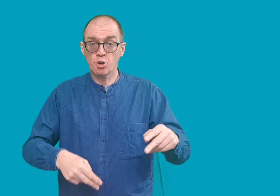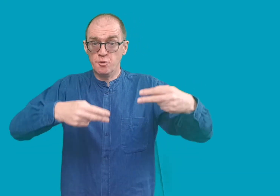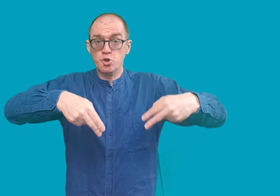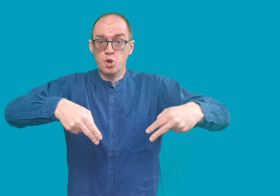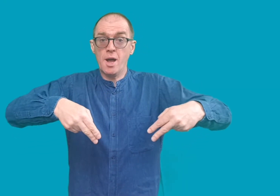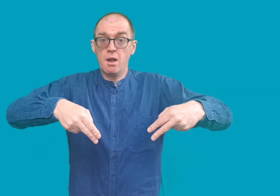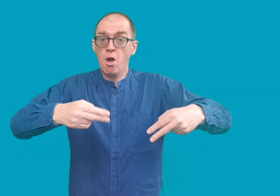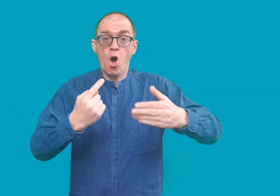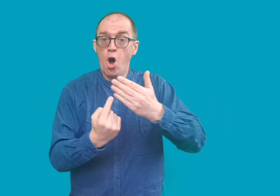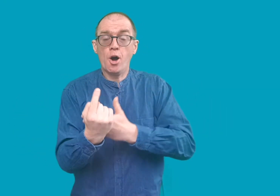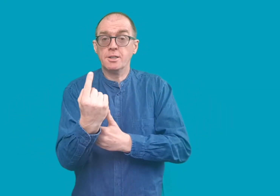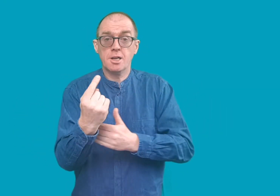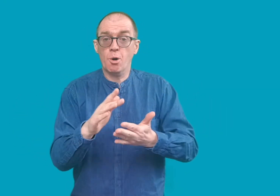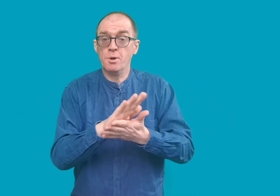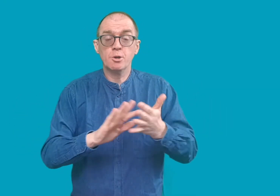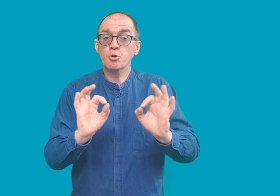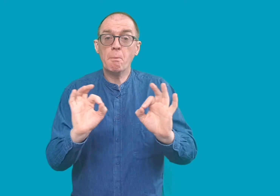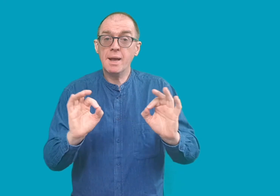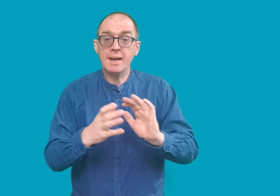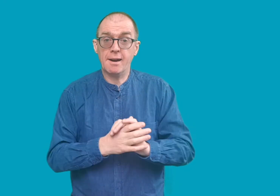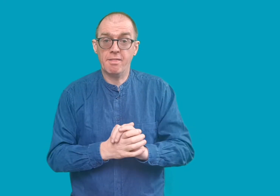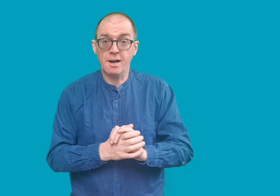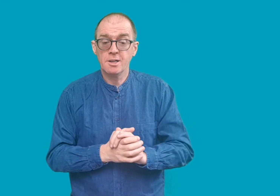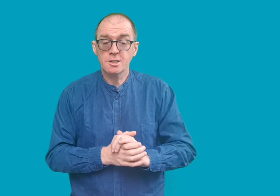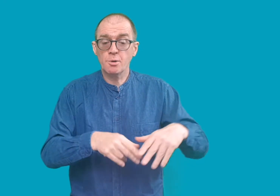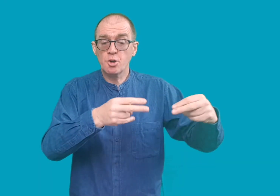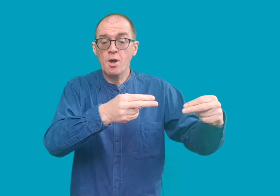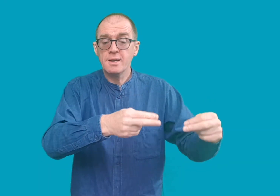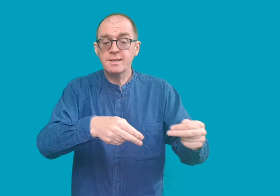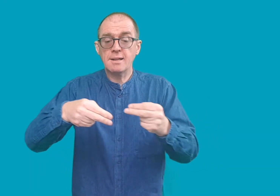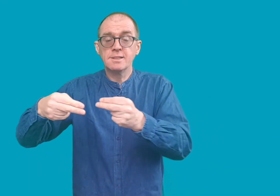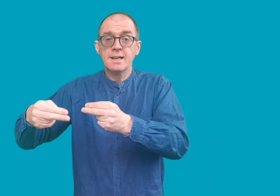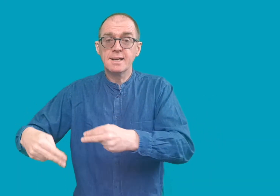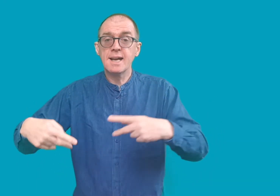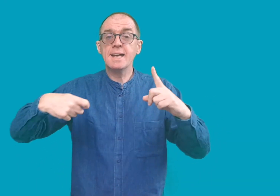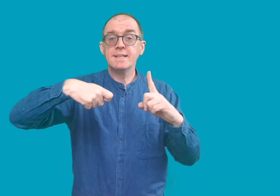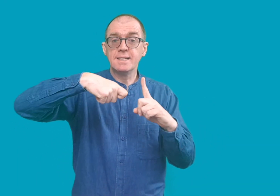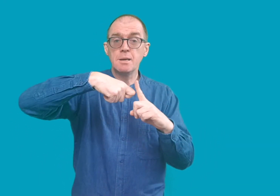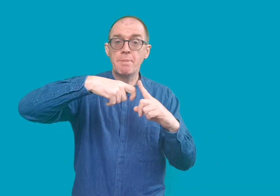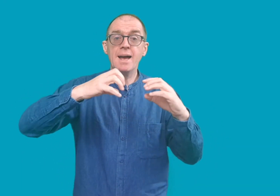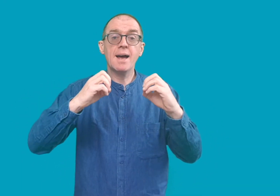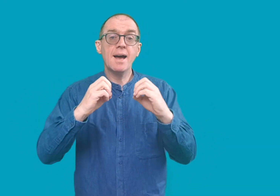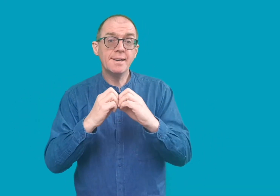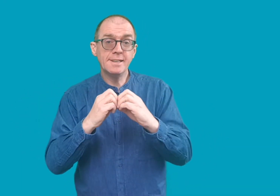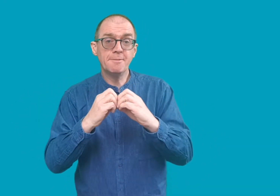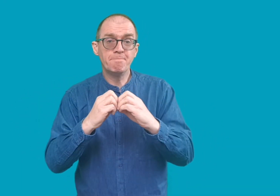If we just do it on it's own it doesn't mean anything. So we've got, 'dance Katie Bairdie'.